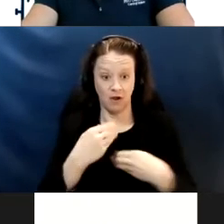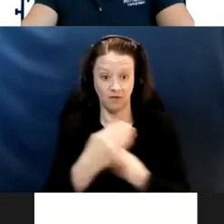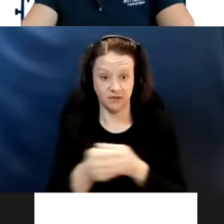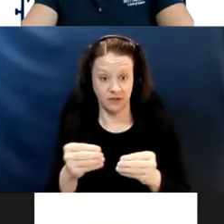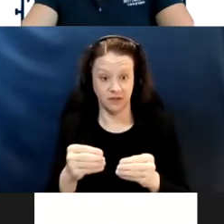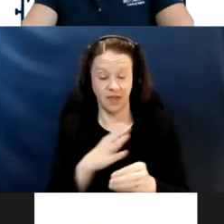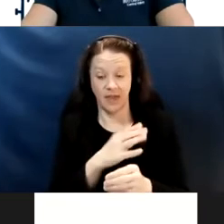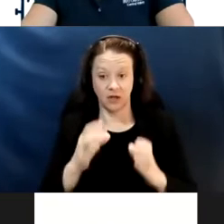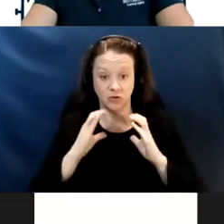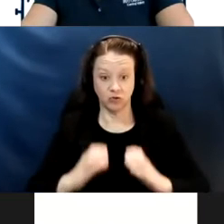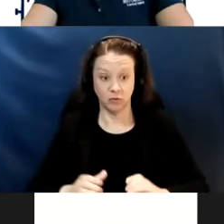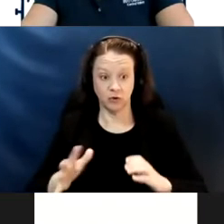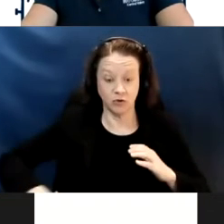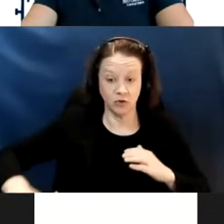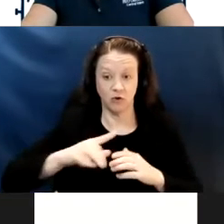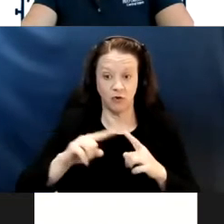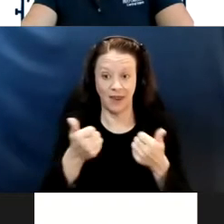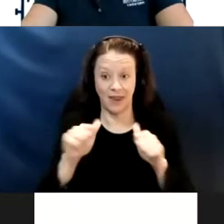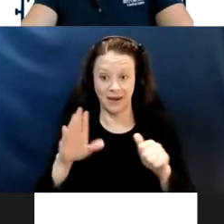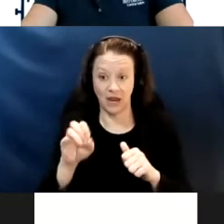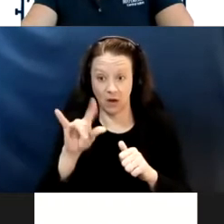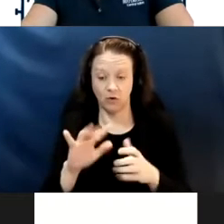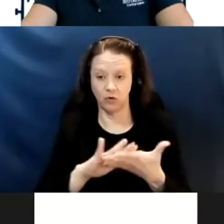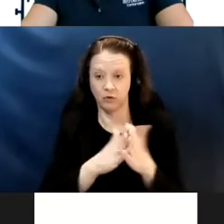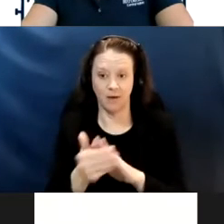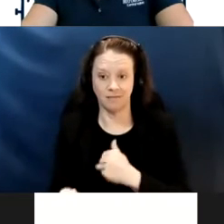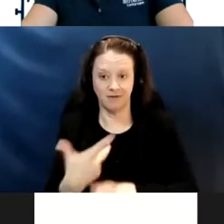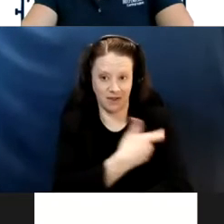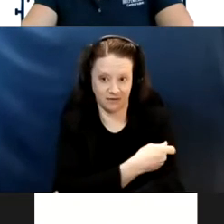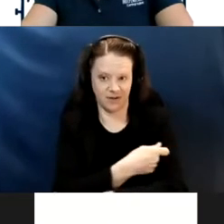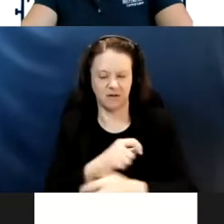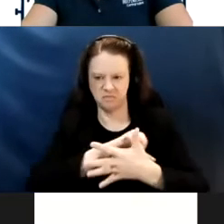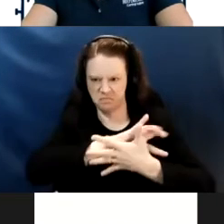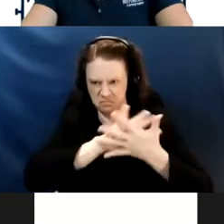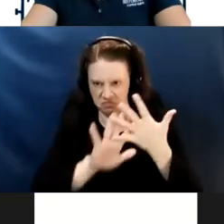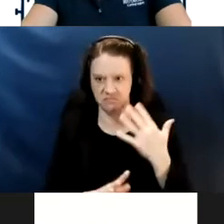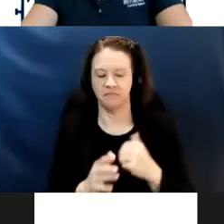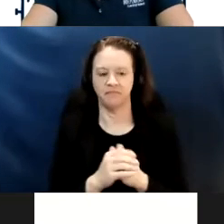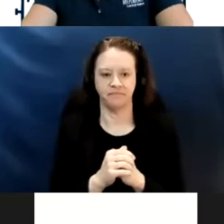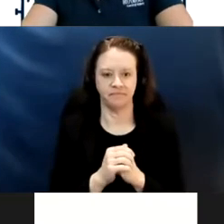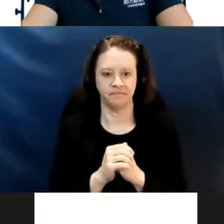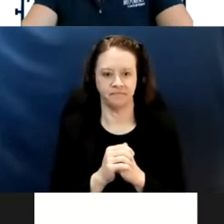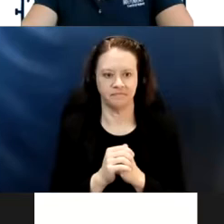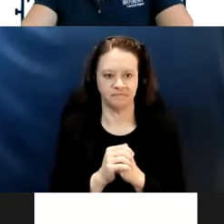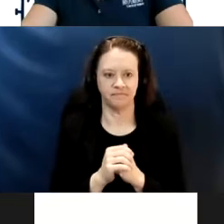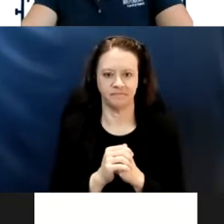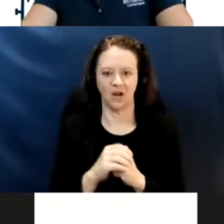And we also invited all of our consumers from any county that we serve, all five of the counties I mentioned earlier